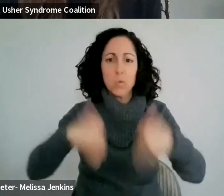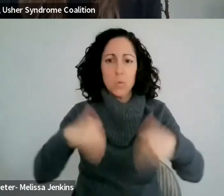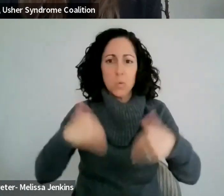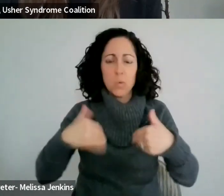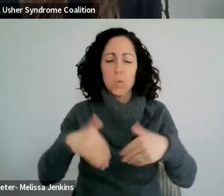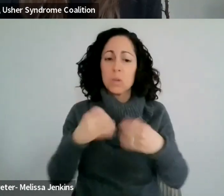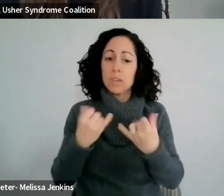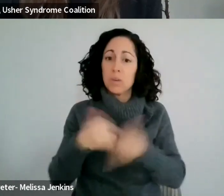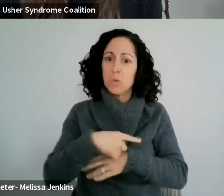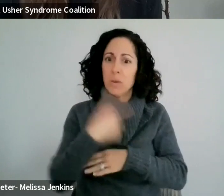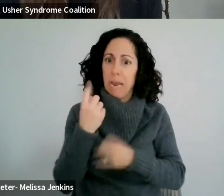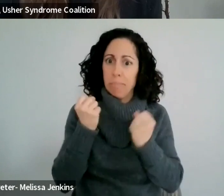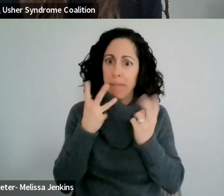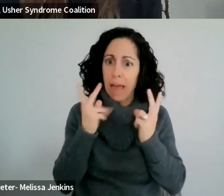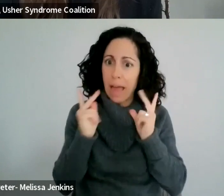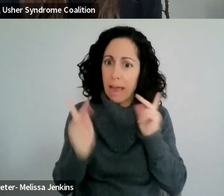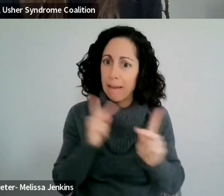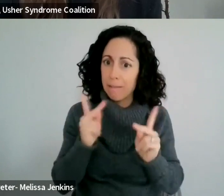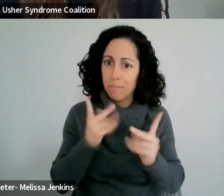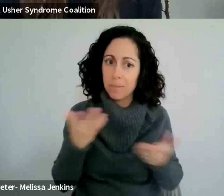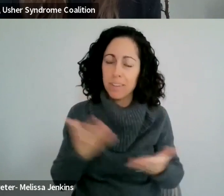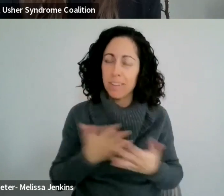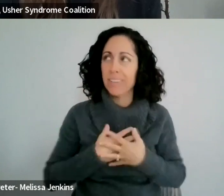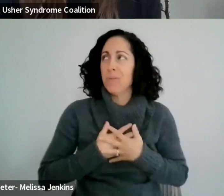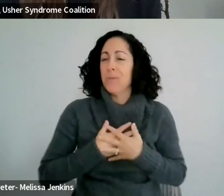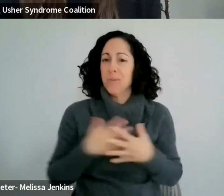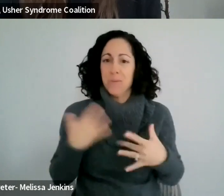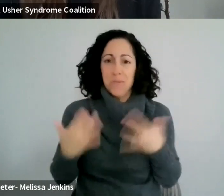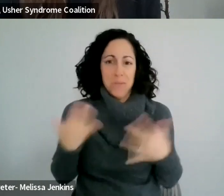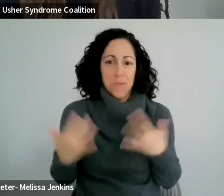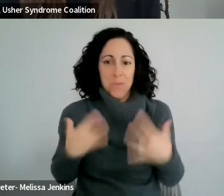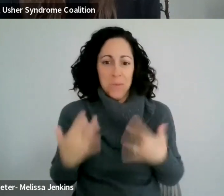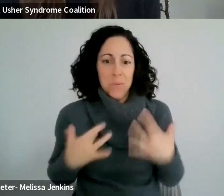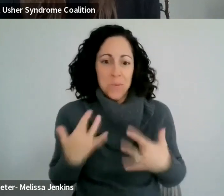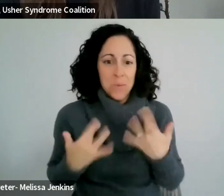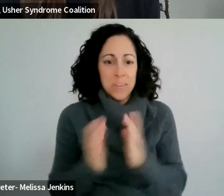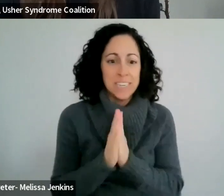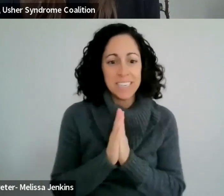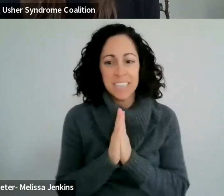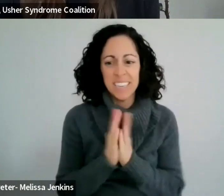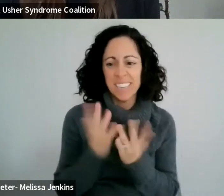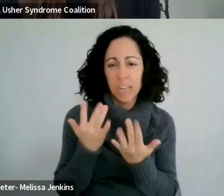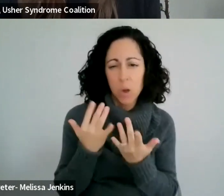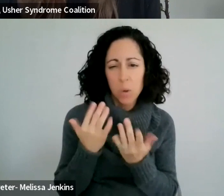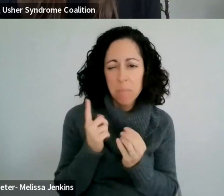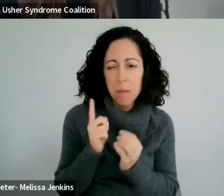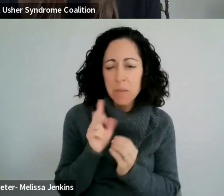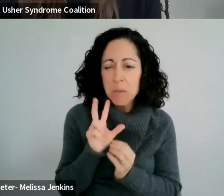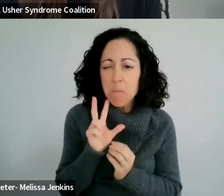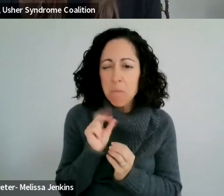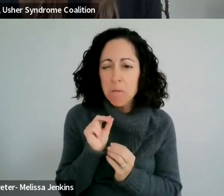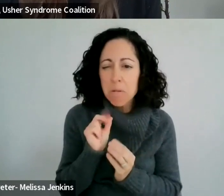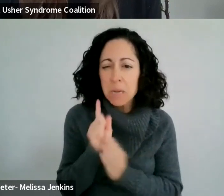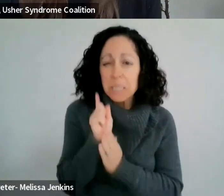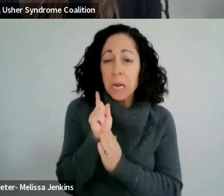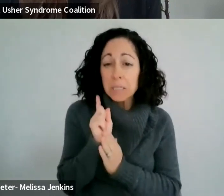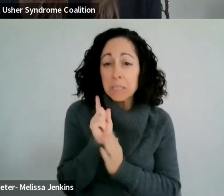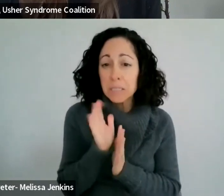This is very exciting. I'm going to give another 30 seconds or so for attendees to sign in and then we'll go